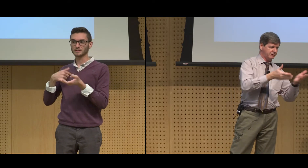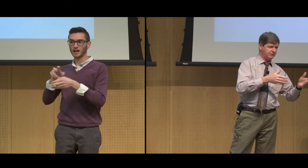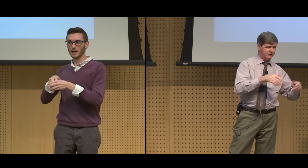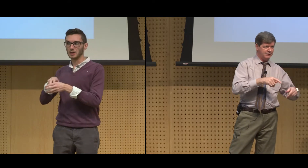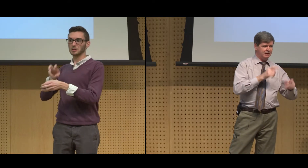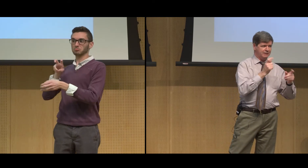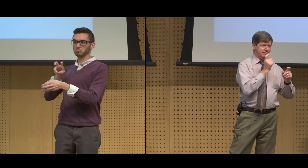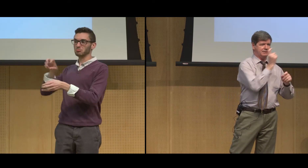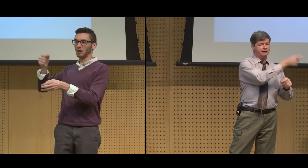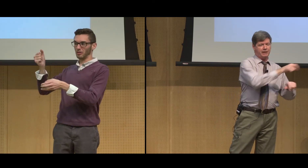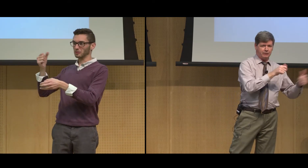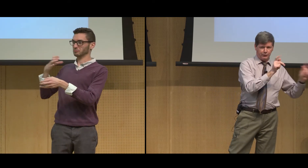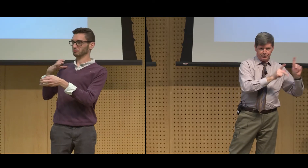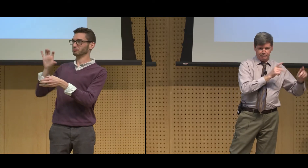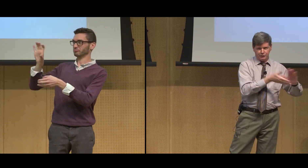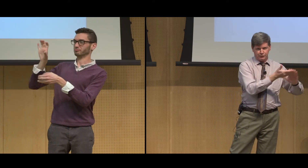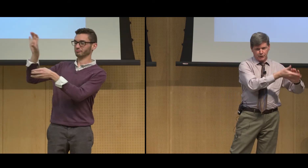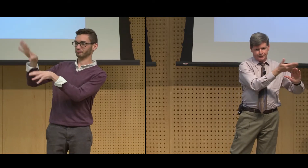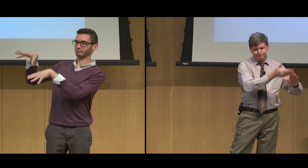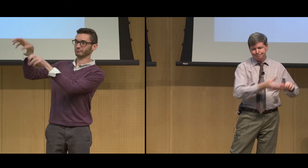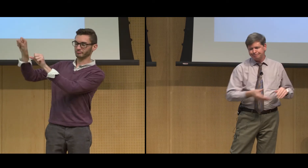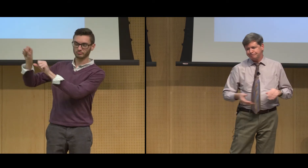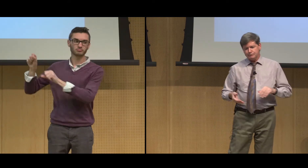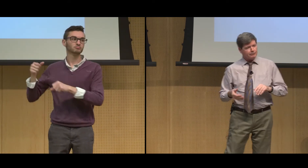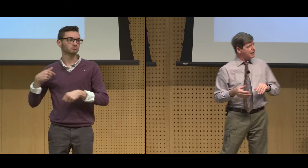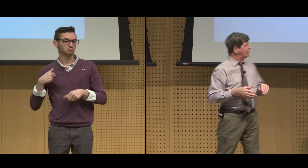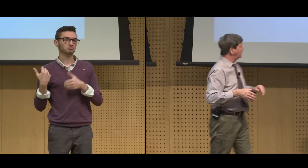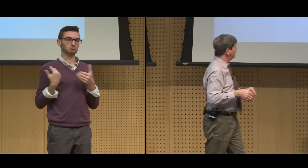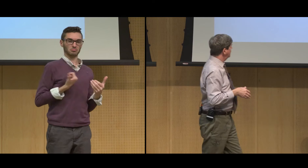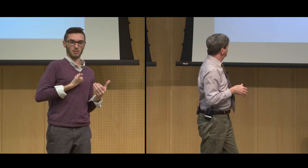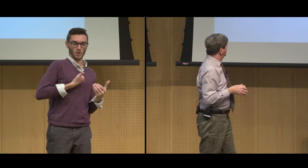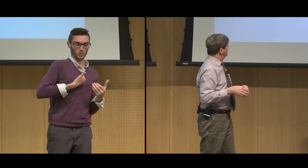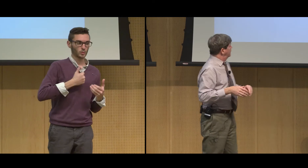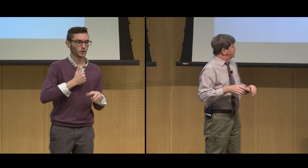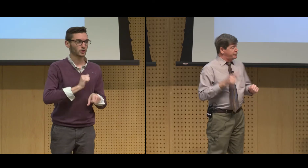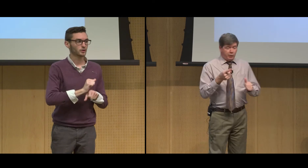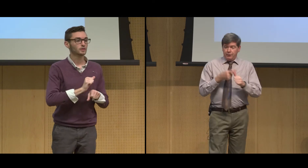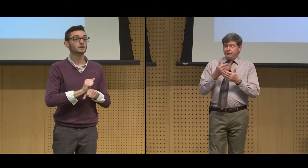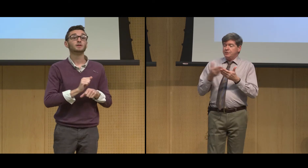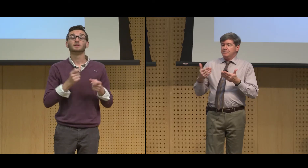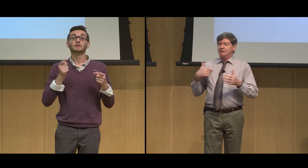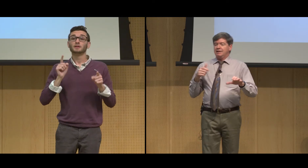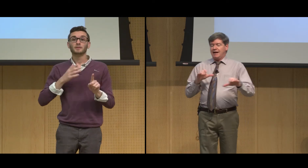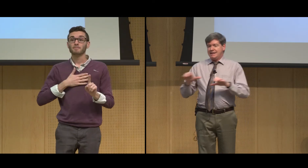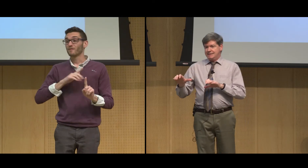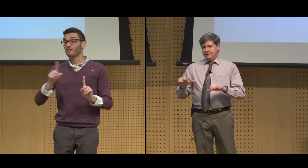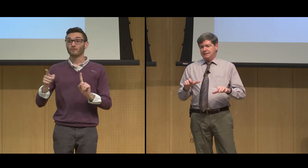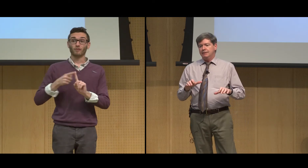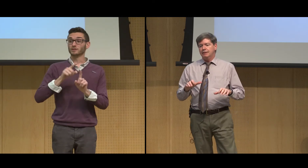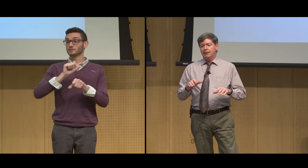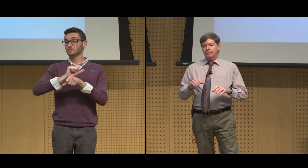and give that to other people to run. Uh, so one of the first things I did related